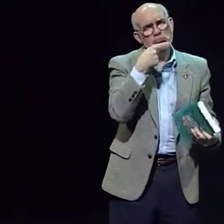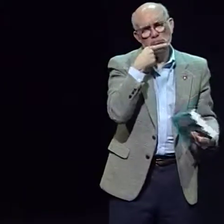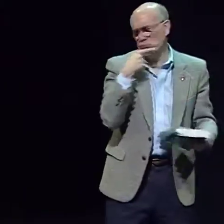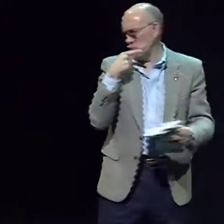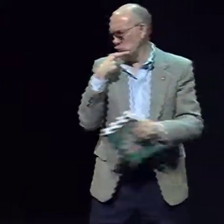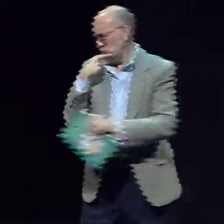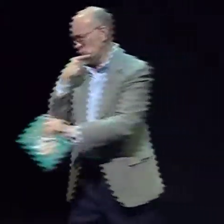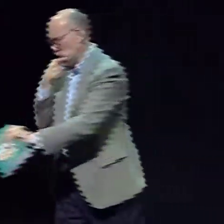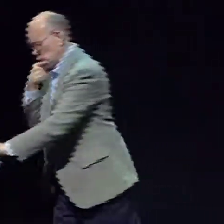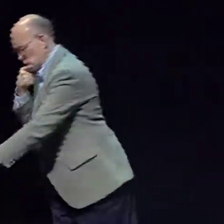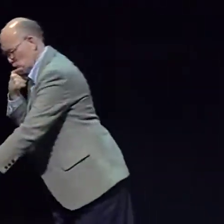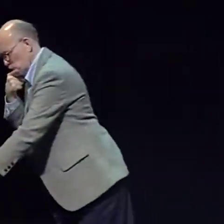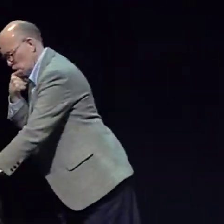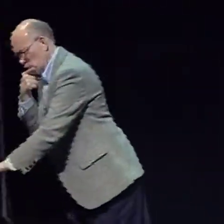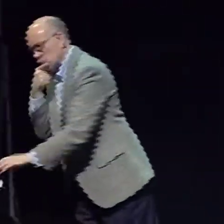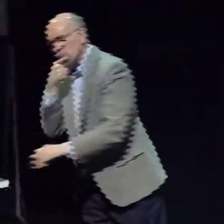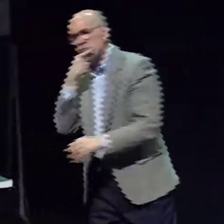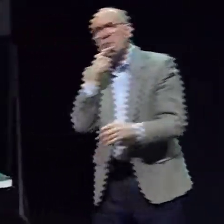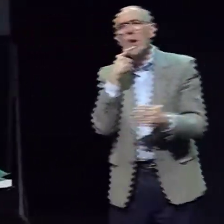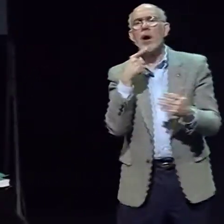NOW, NELLIE'S HEARING.